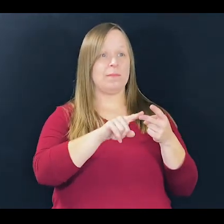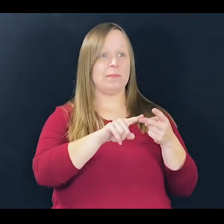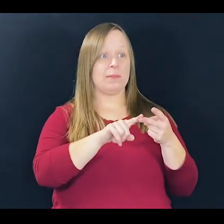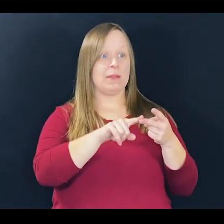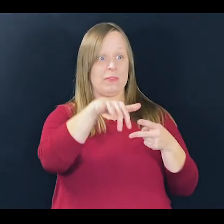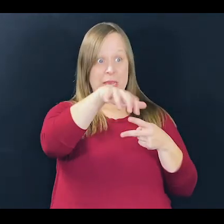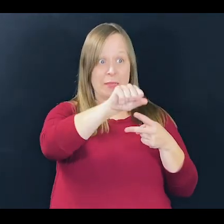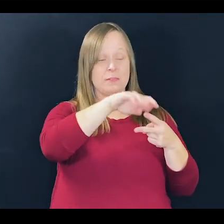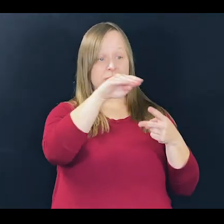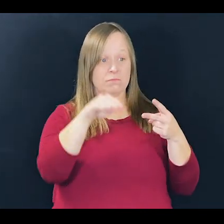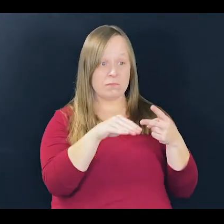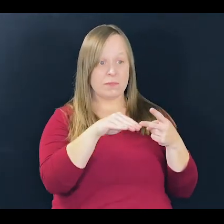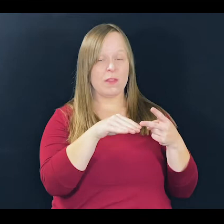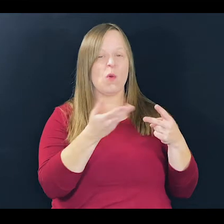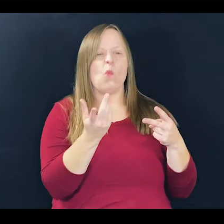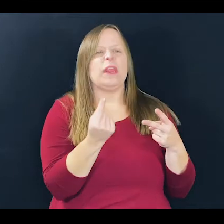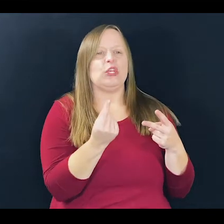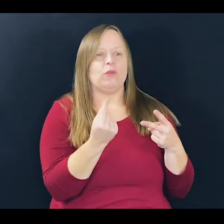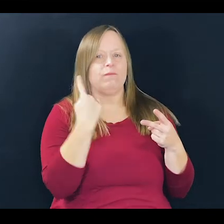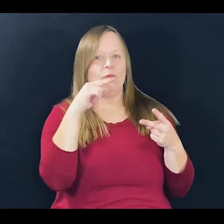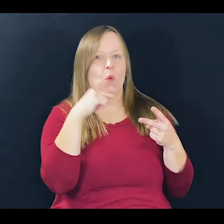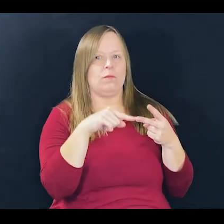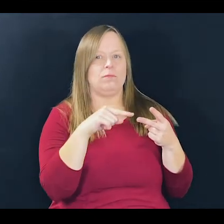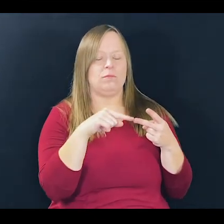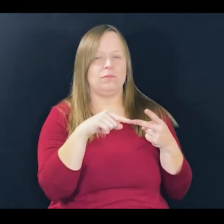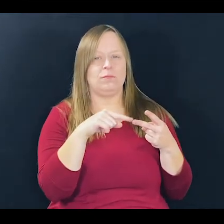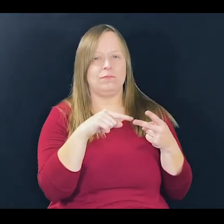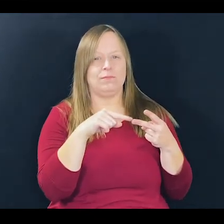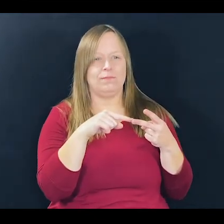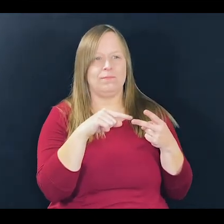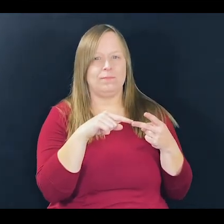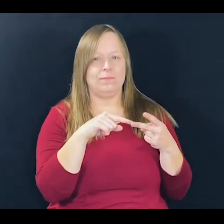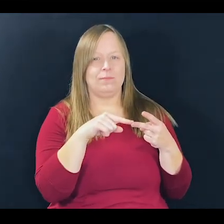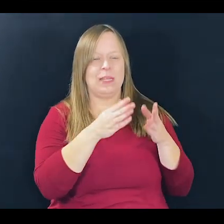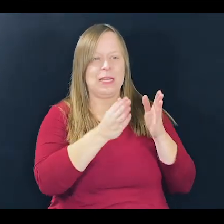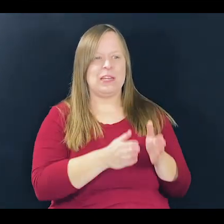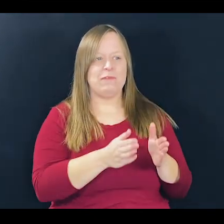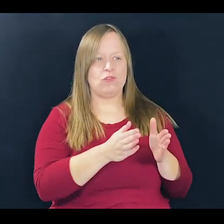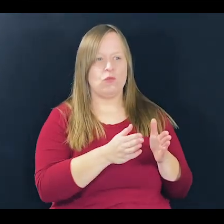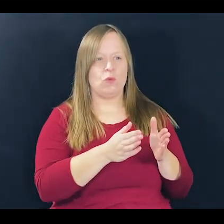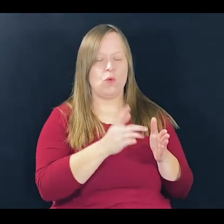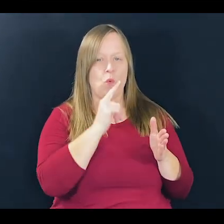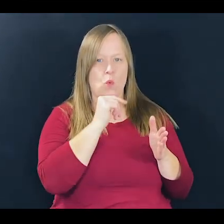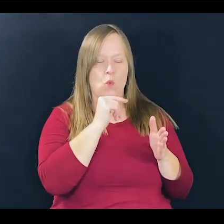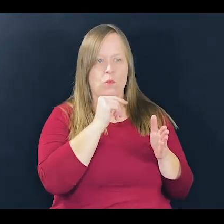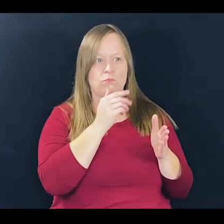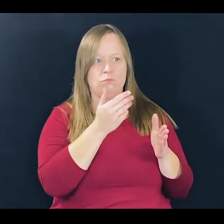tasks it performs? Inherently in that second question, the individual who is